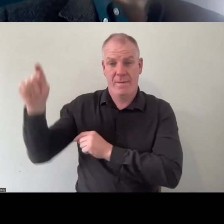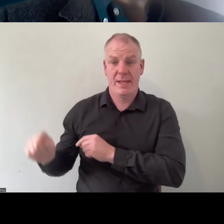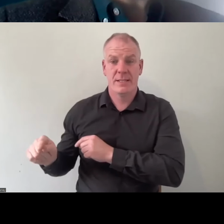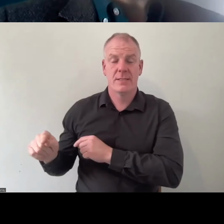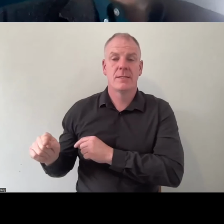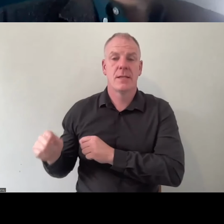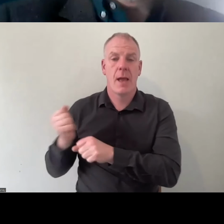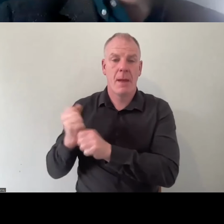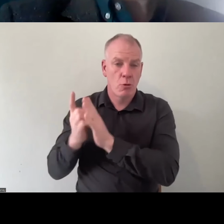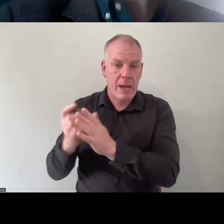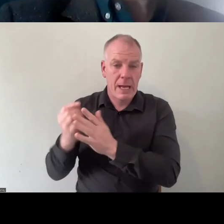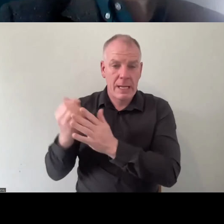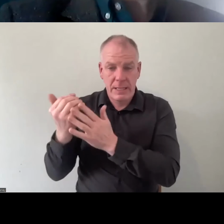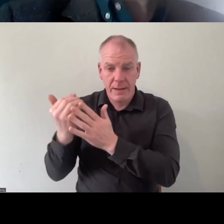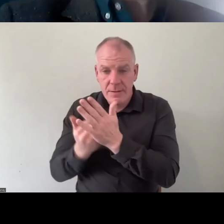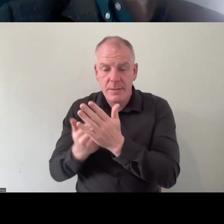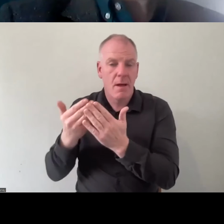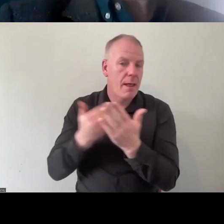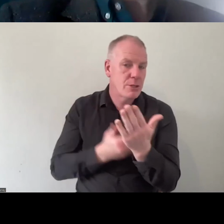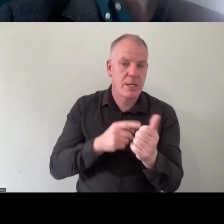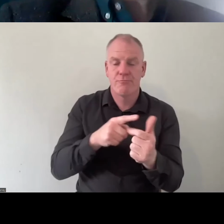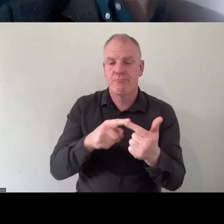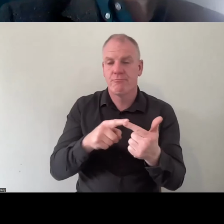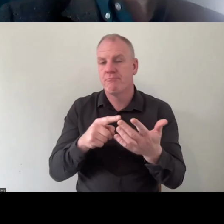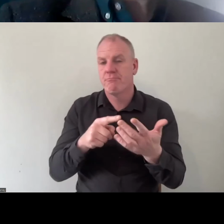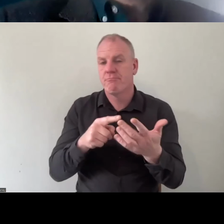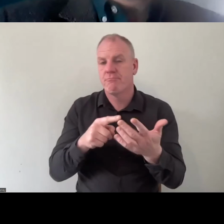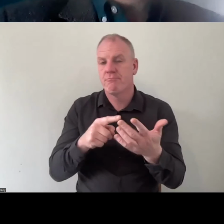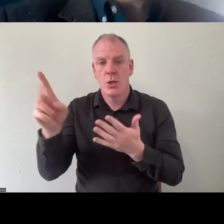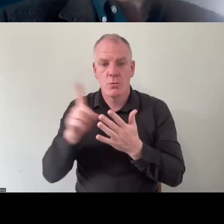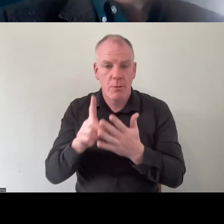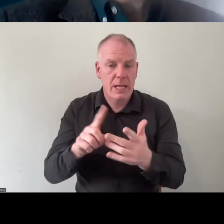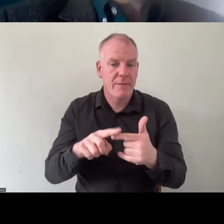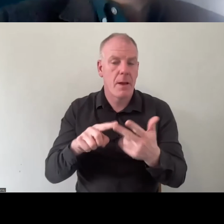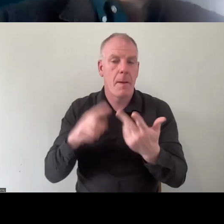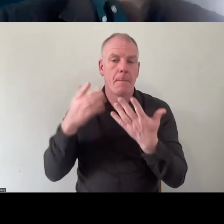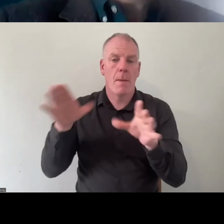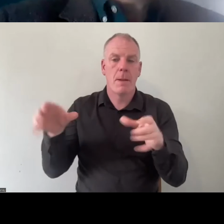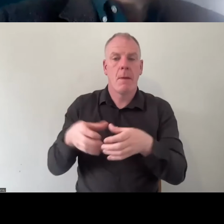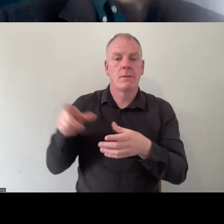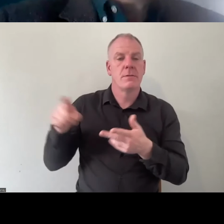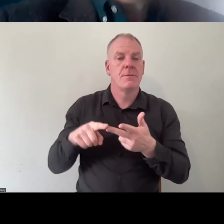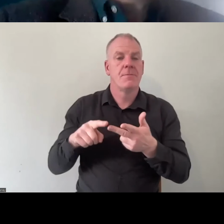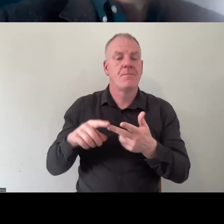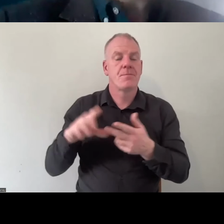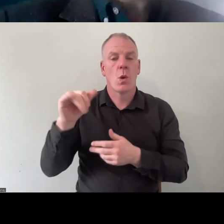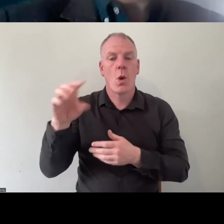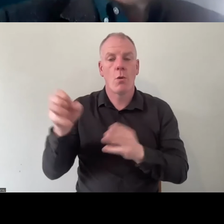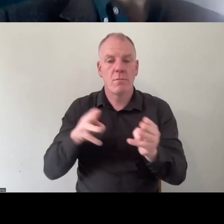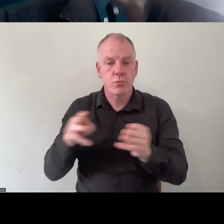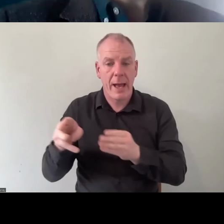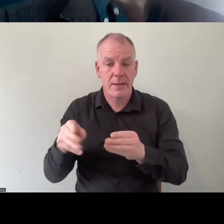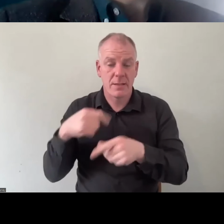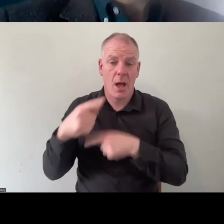on the legislative requirements for public bodies. So, the Code of Practice, as already mentioned,